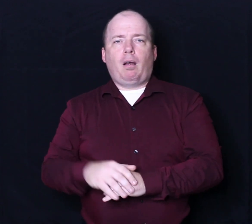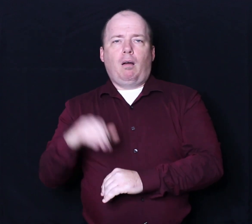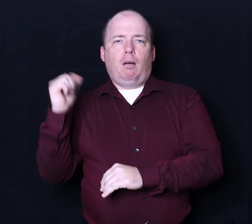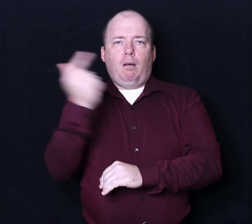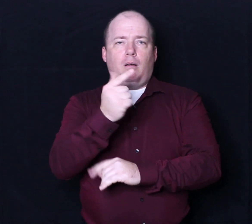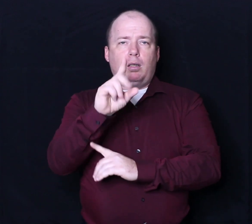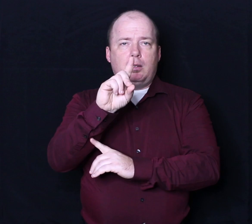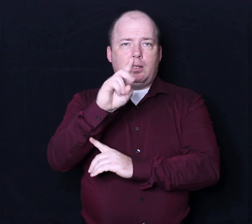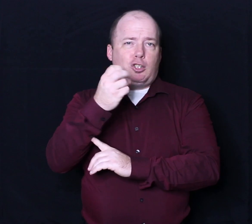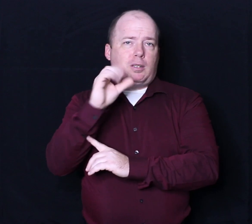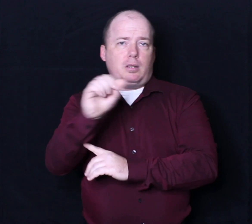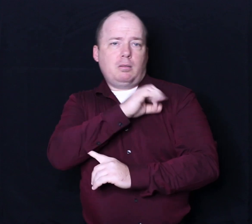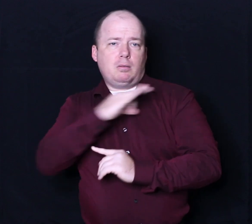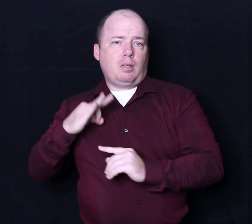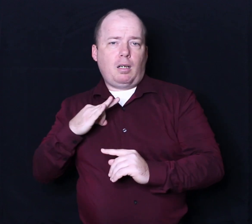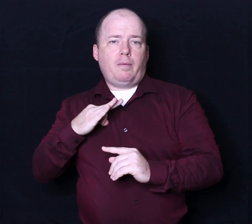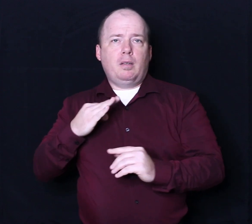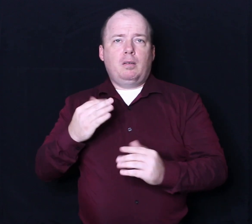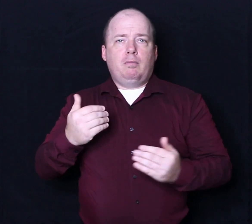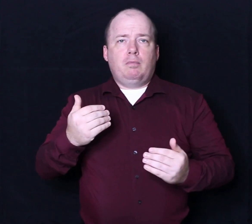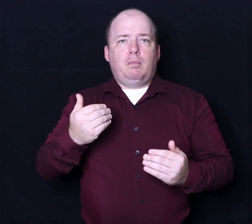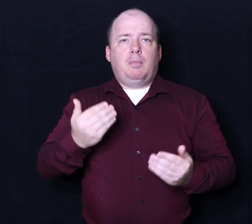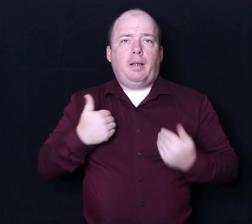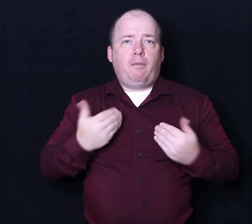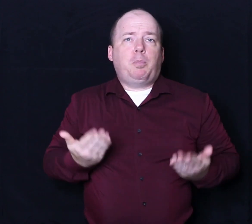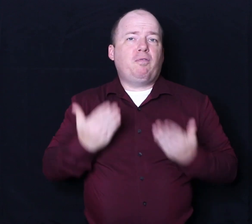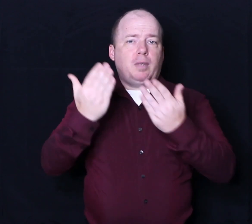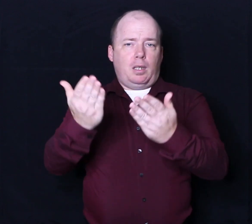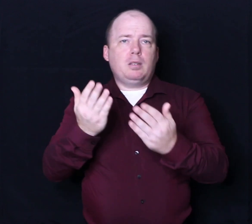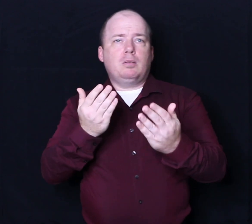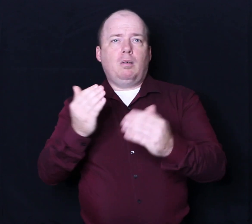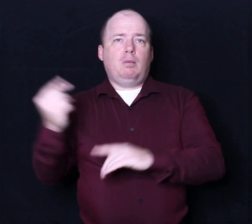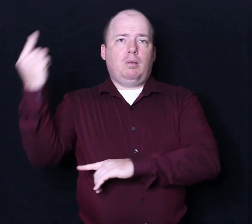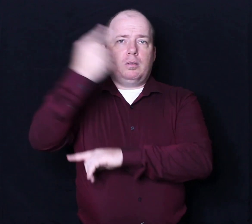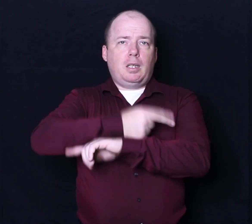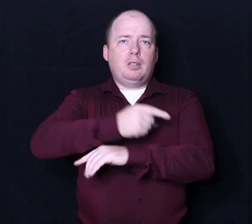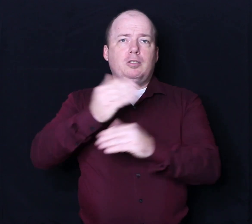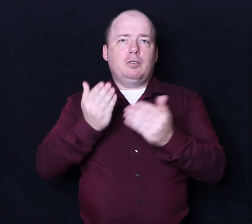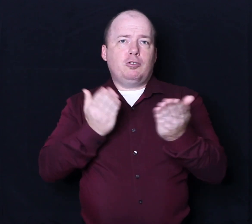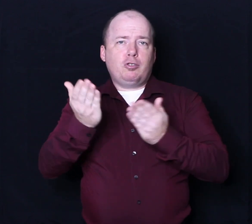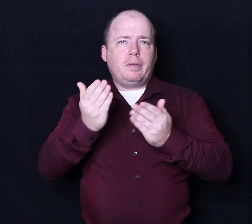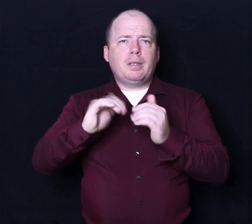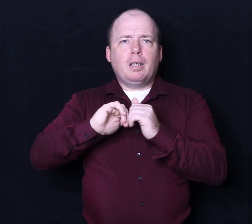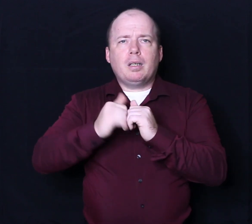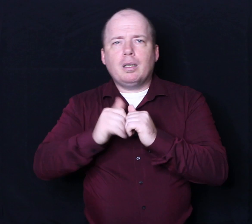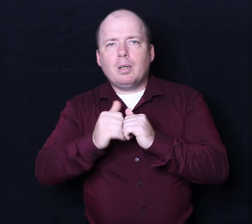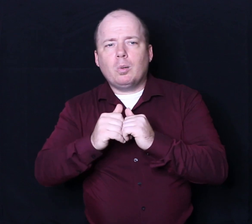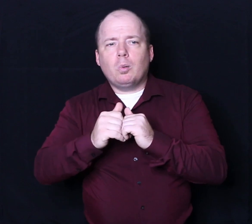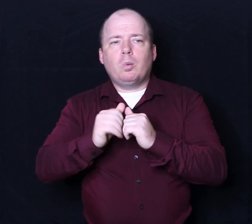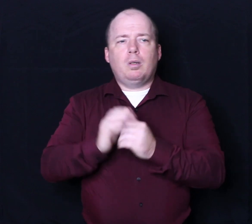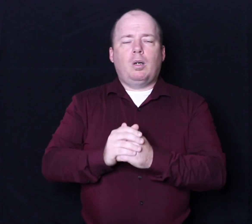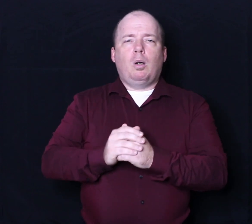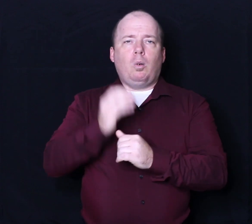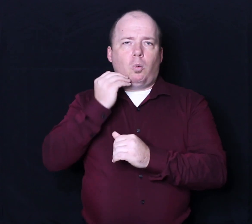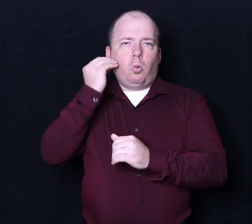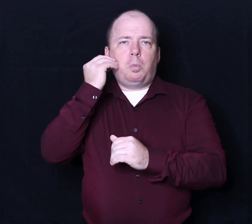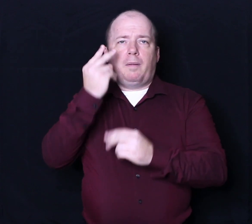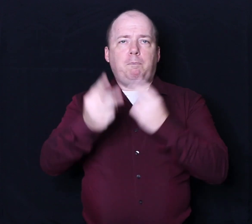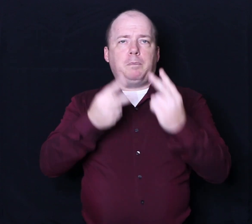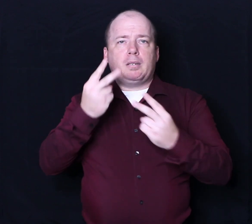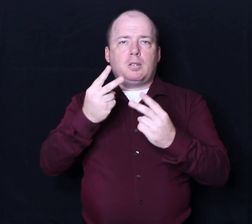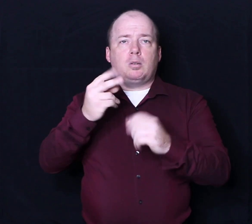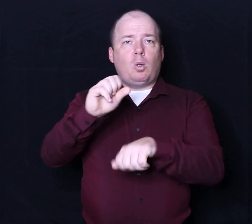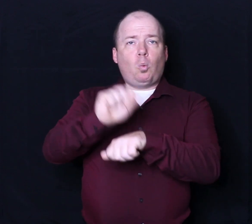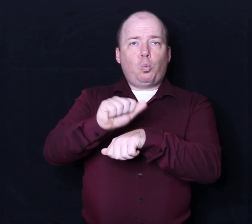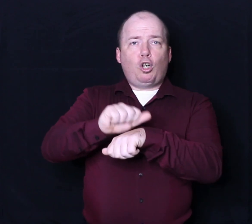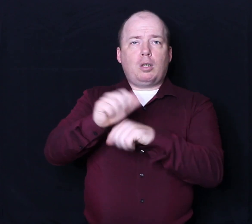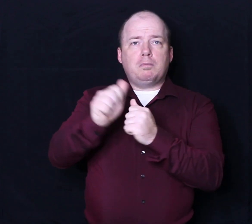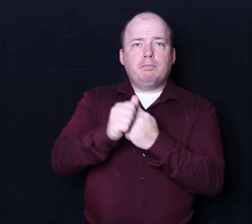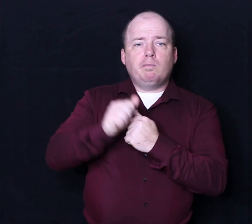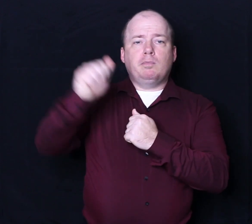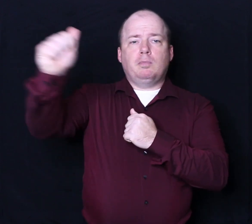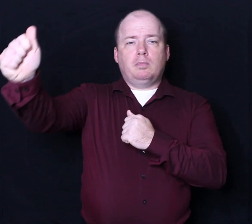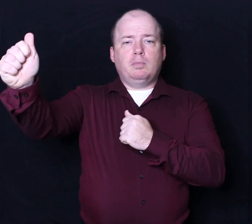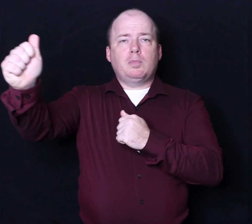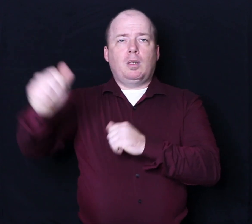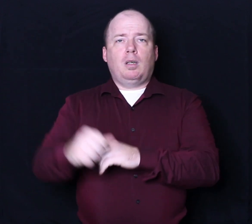DHHSC offices still provide services through home visits or remotely,